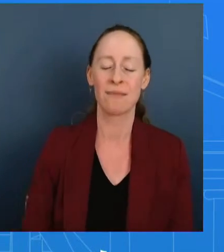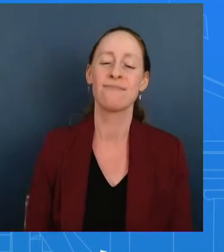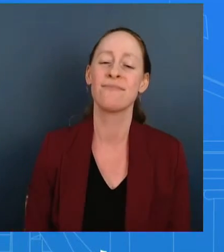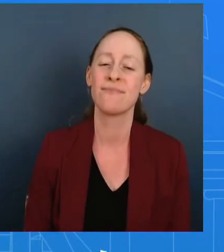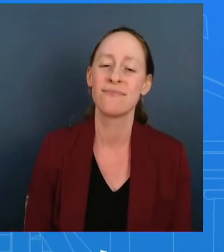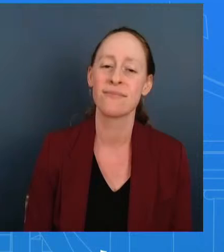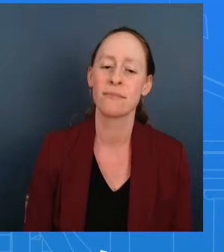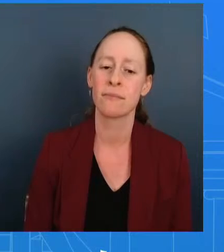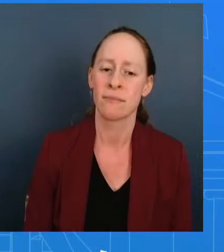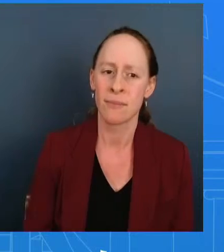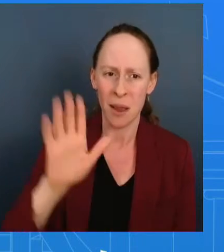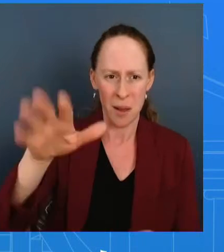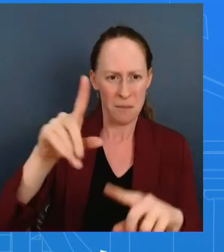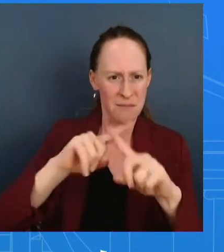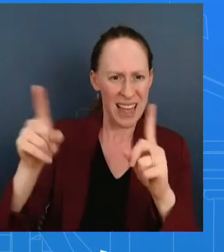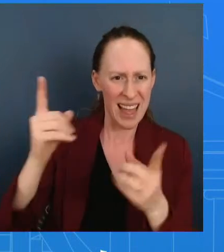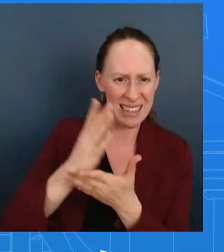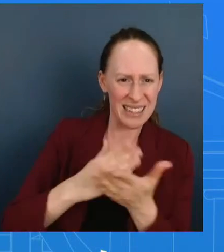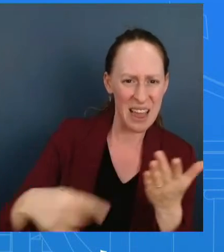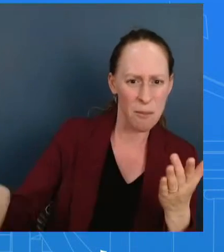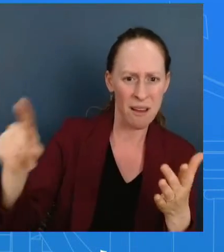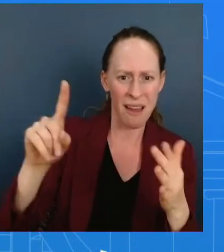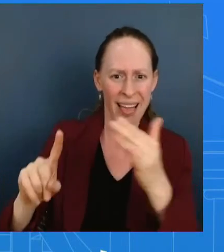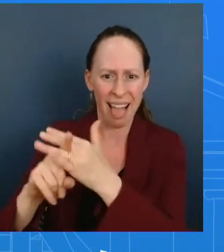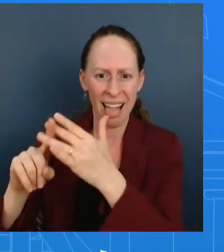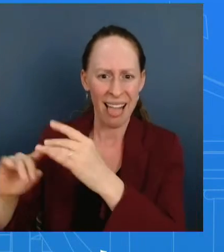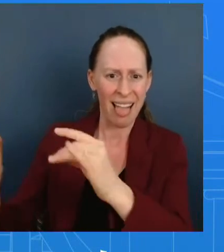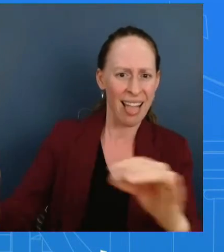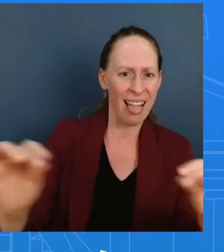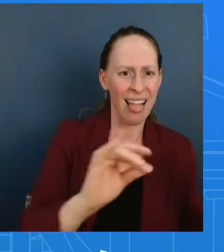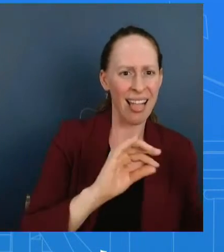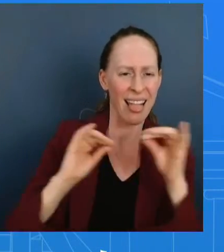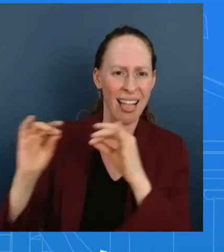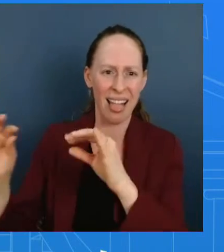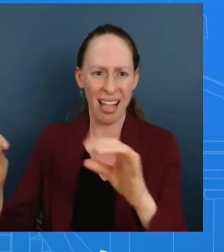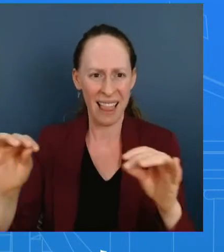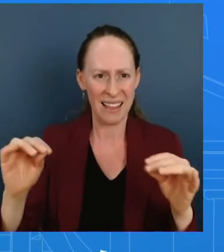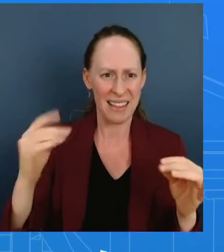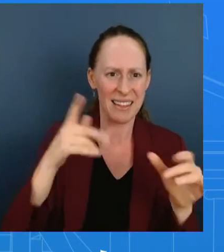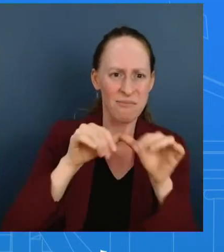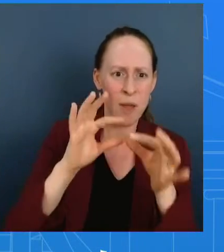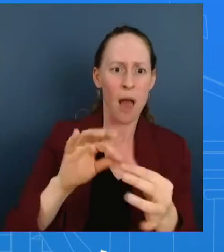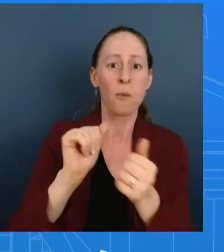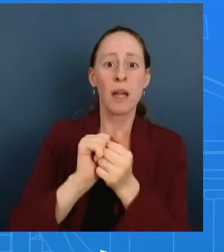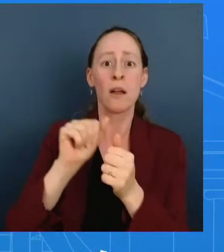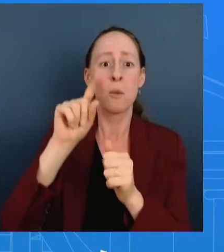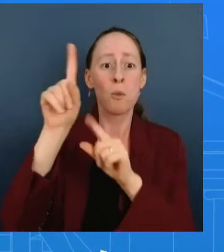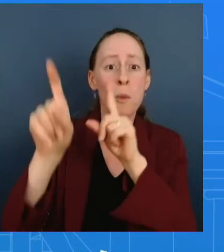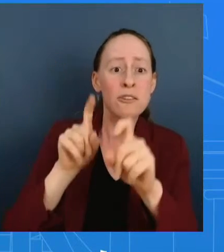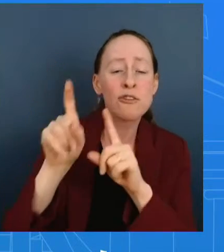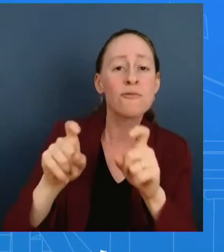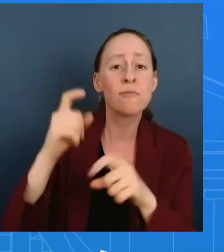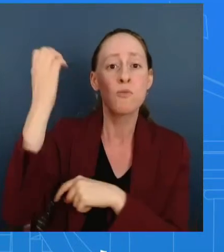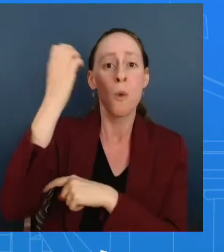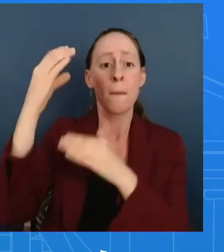from both sides of the Atlantic over the last several days with questions from European leaders about the president's capacity to le- -- to lead the United States. Are you just denying that?